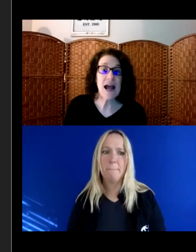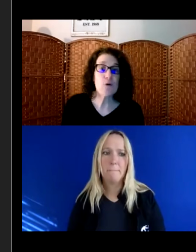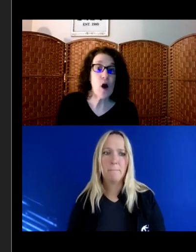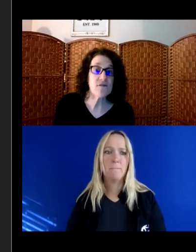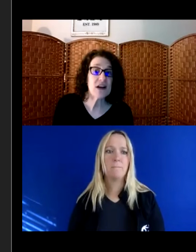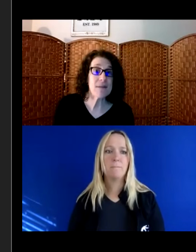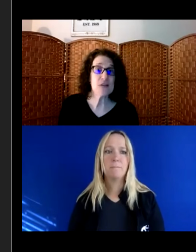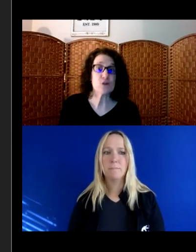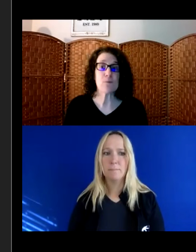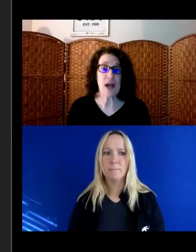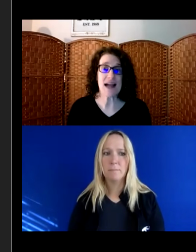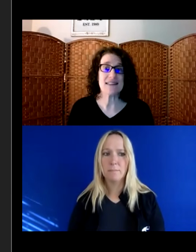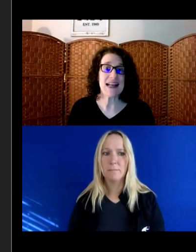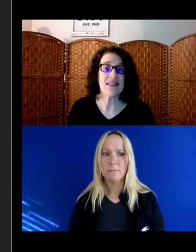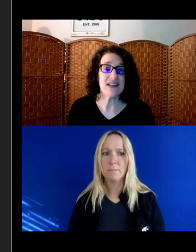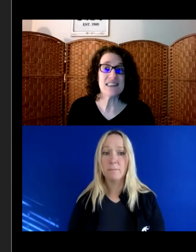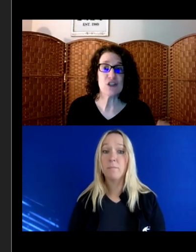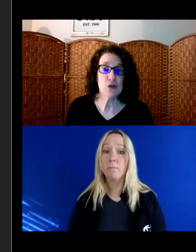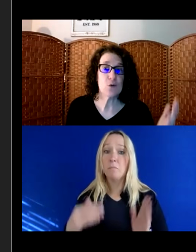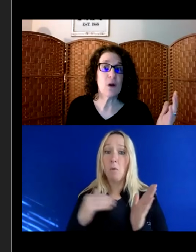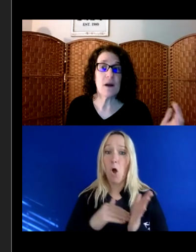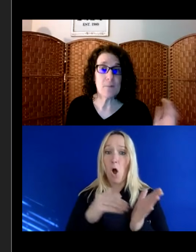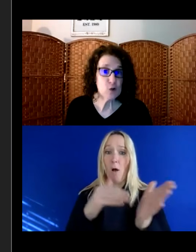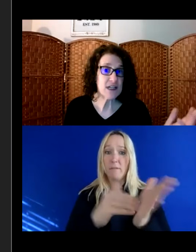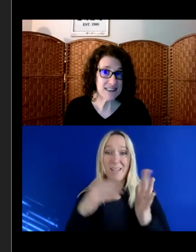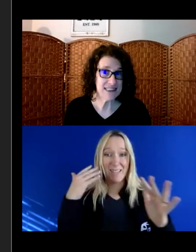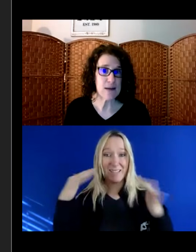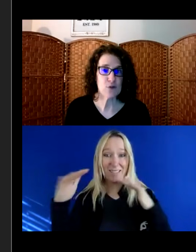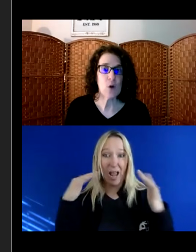Sound often appears in brackets like in these two music examples.